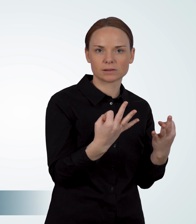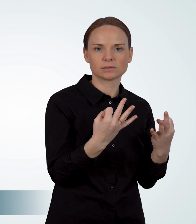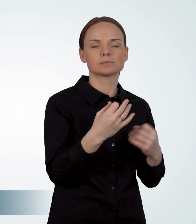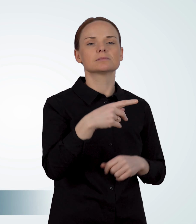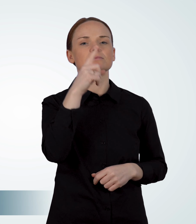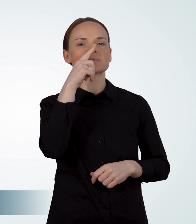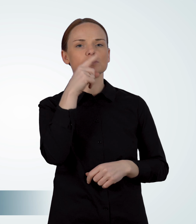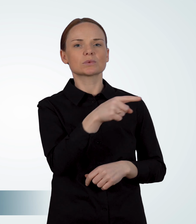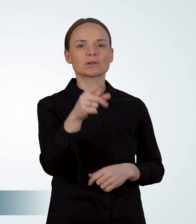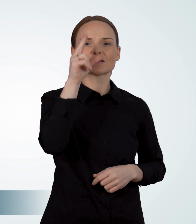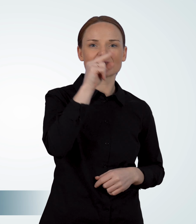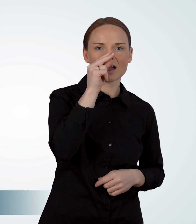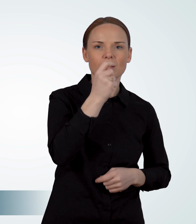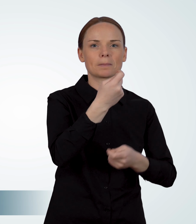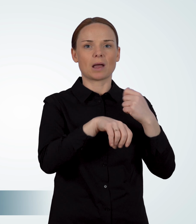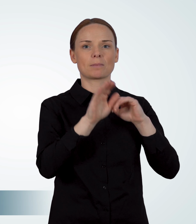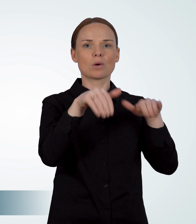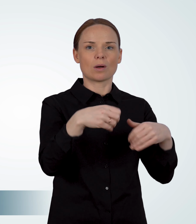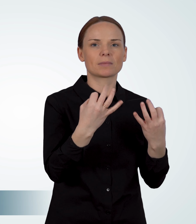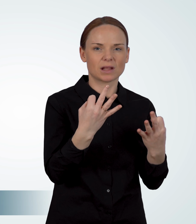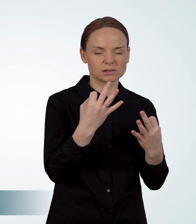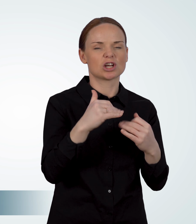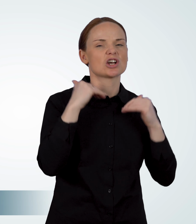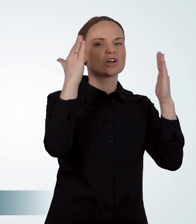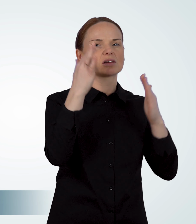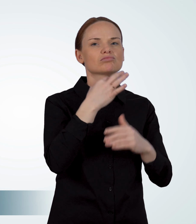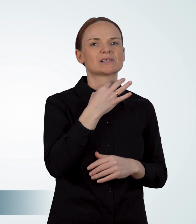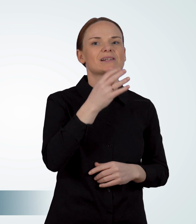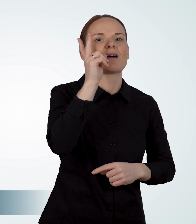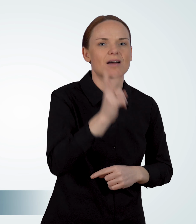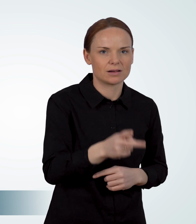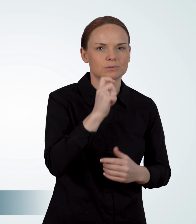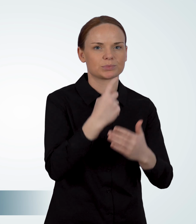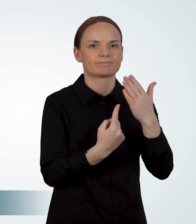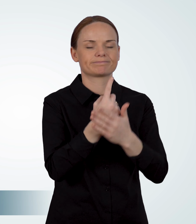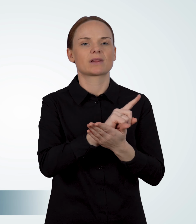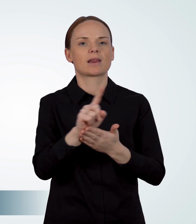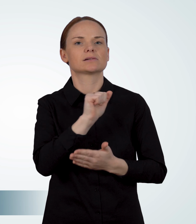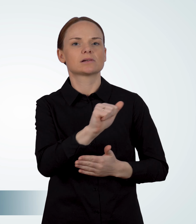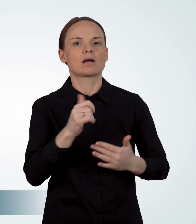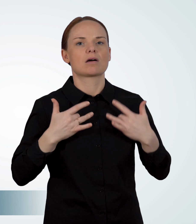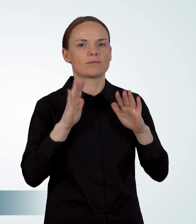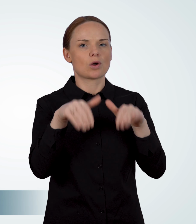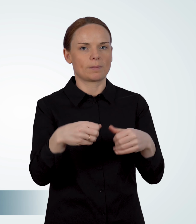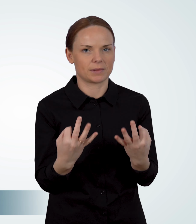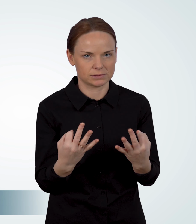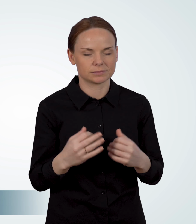Young people who are homeless are more at risk of becoming homeless again during their lifetime.